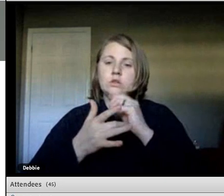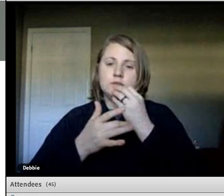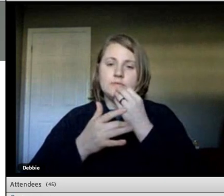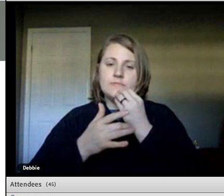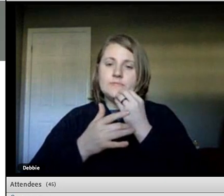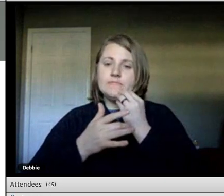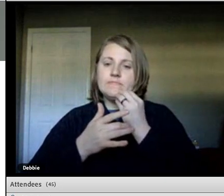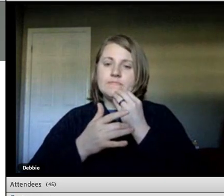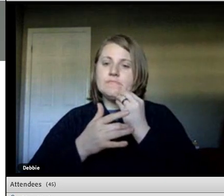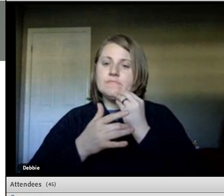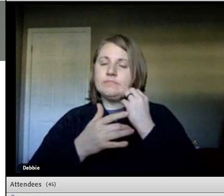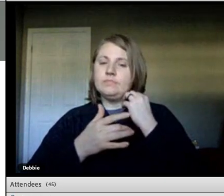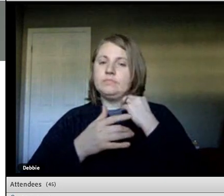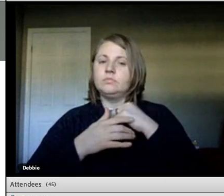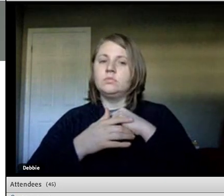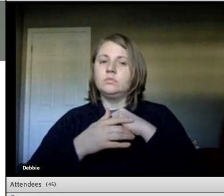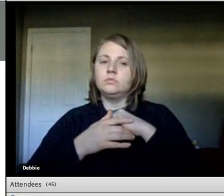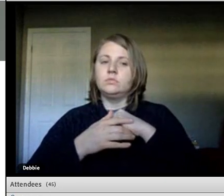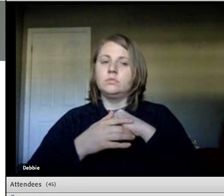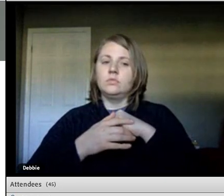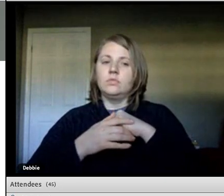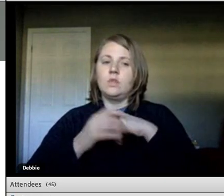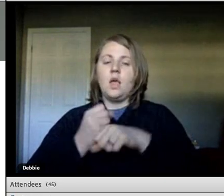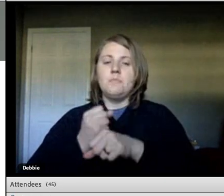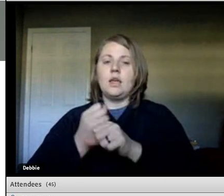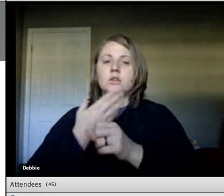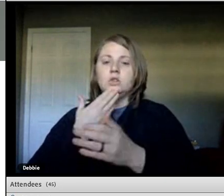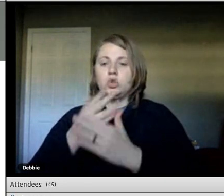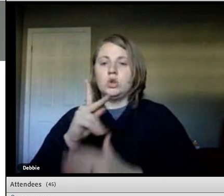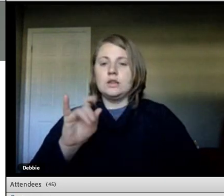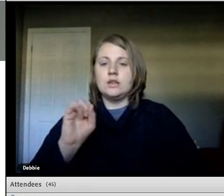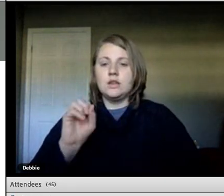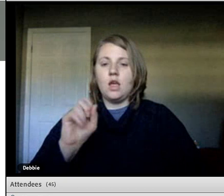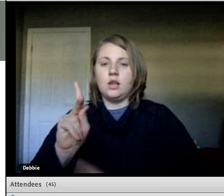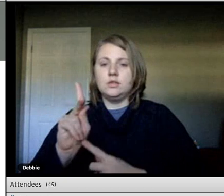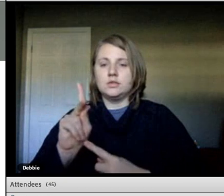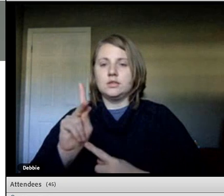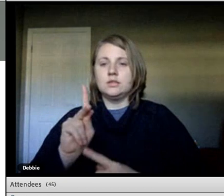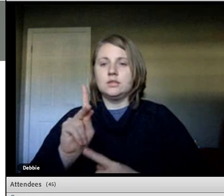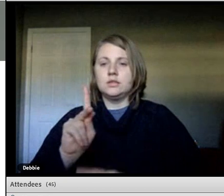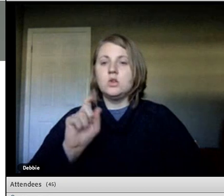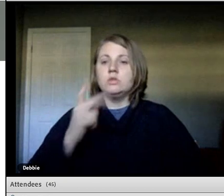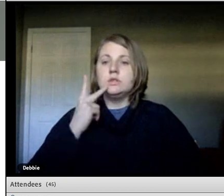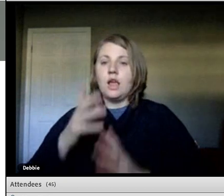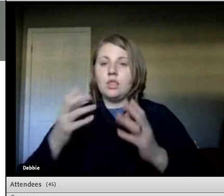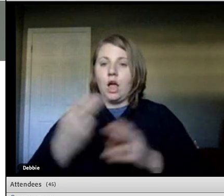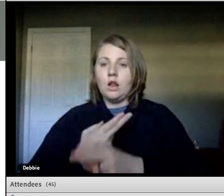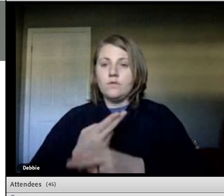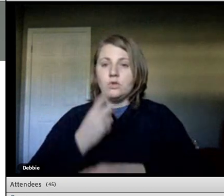They make for a great kiosk, too, Robbie is adding, exactly, so you see a lot of use for this. You're not going to be able to run